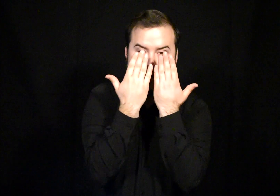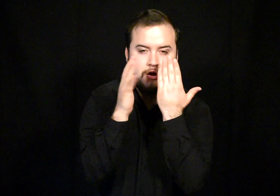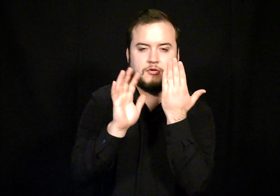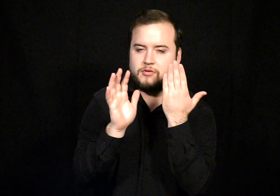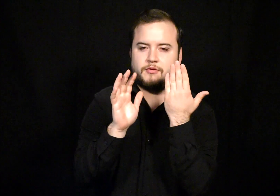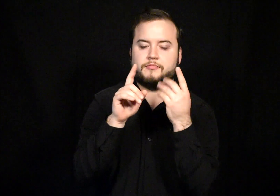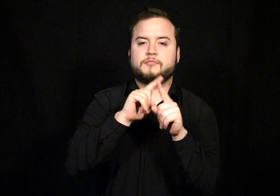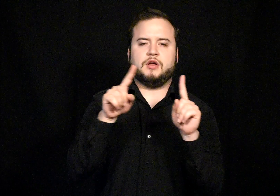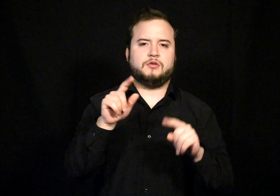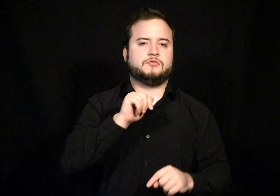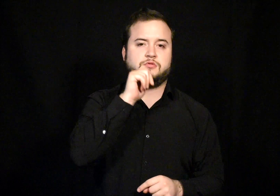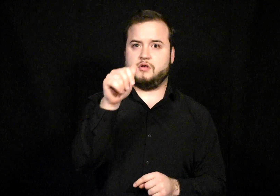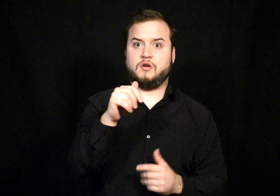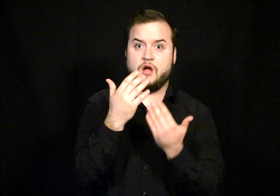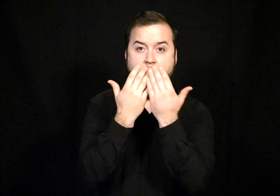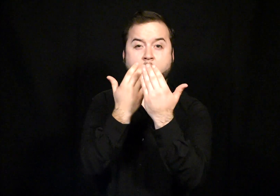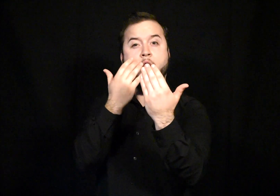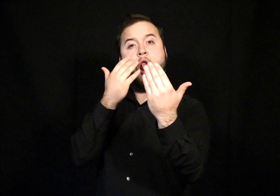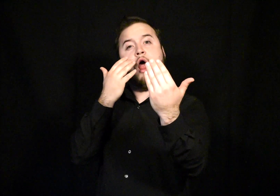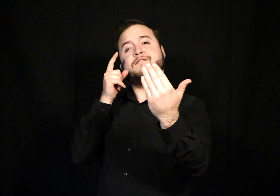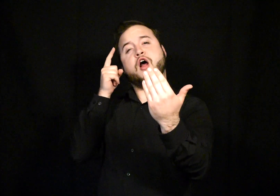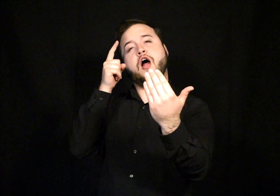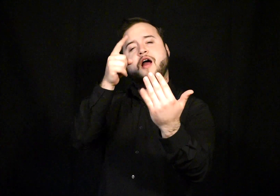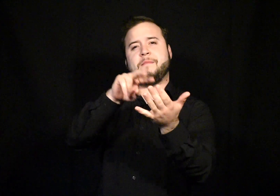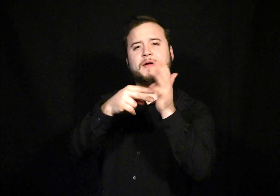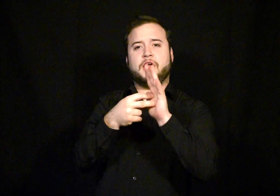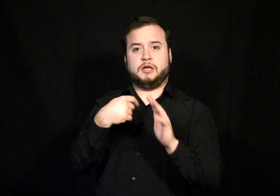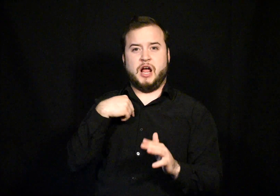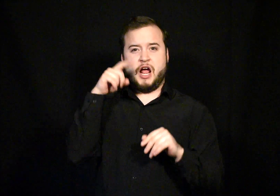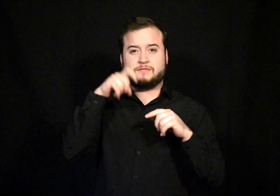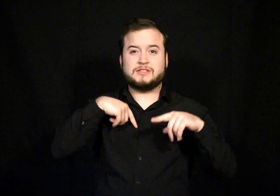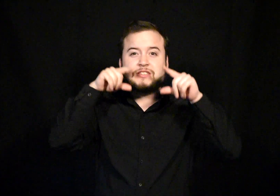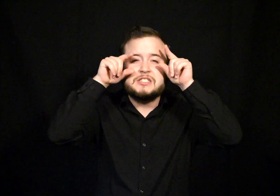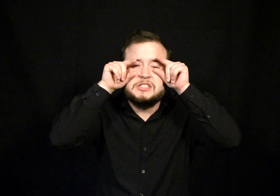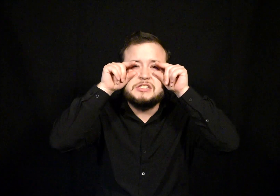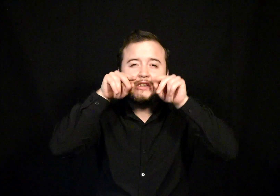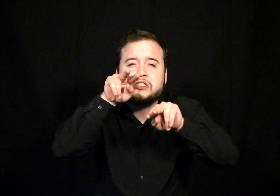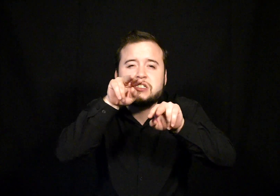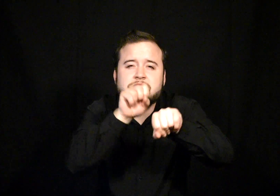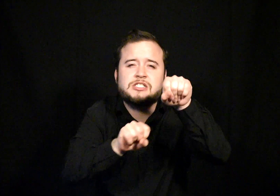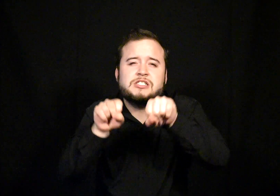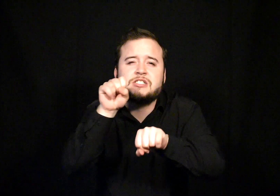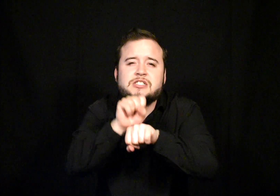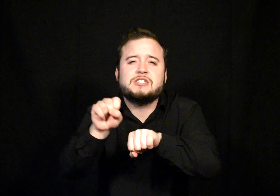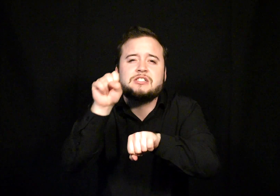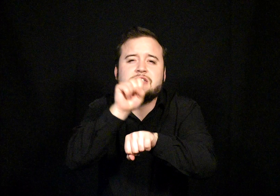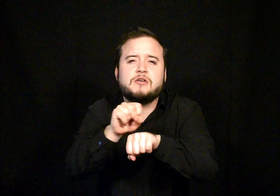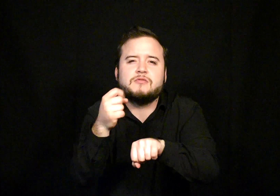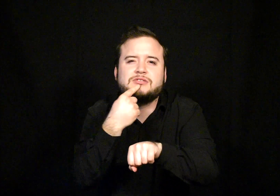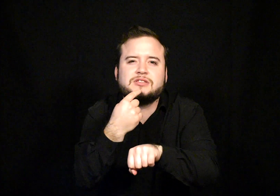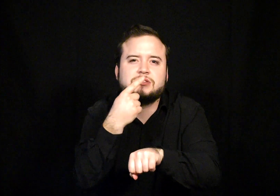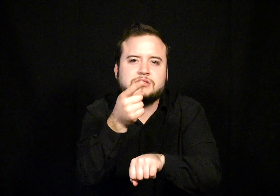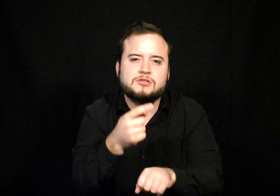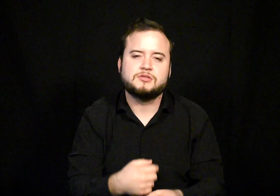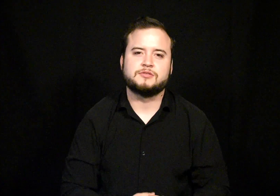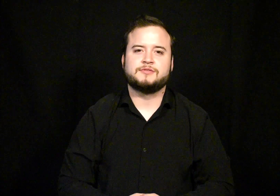nor too far where the person has to squint to see you properly.